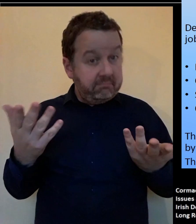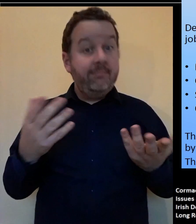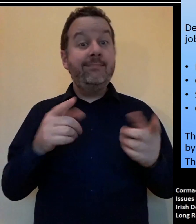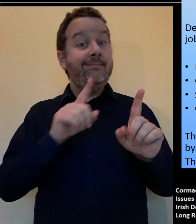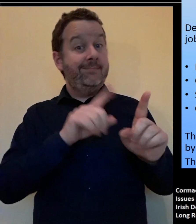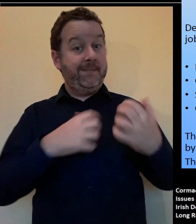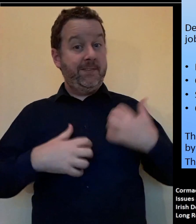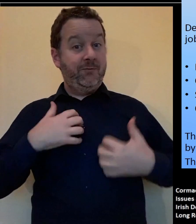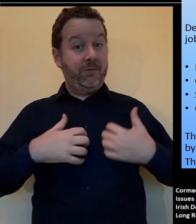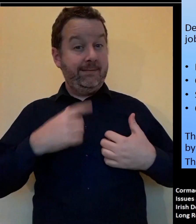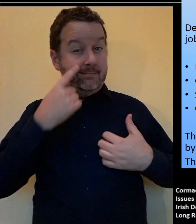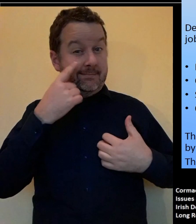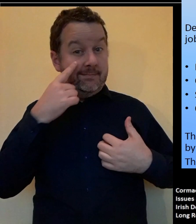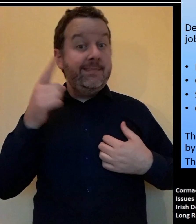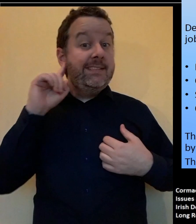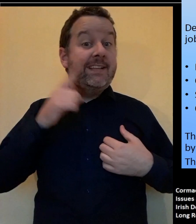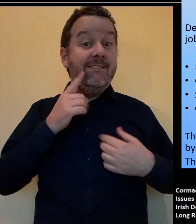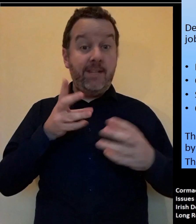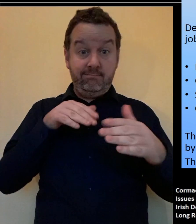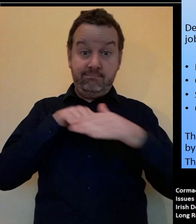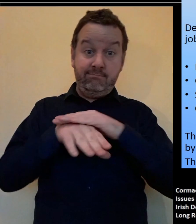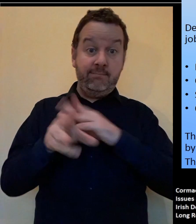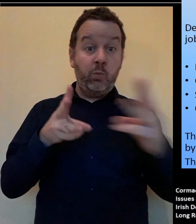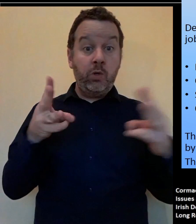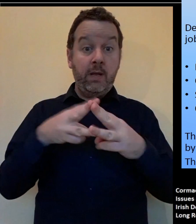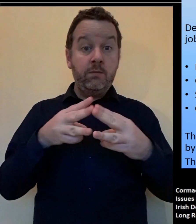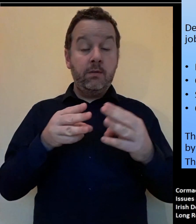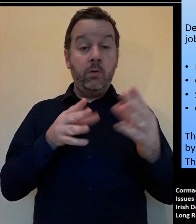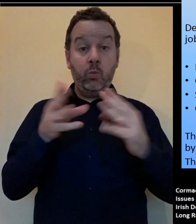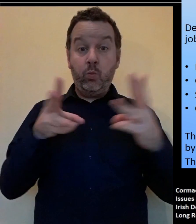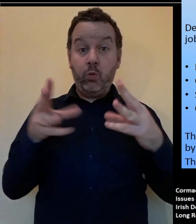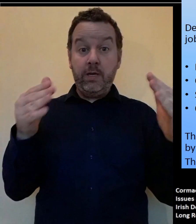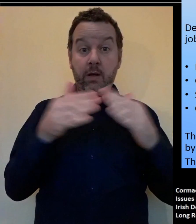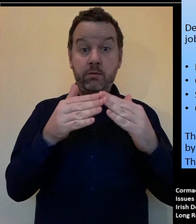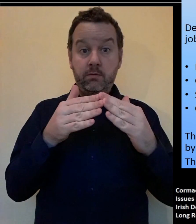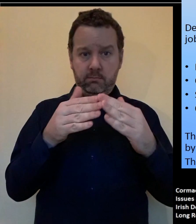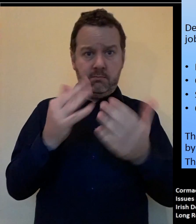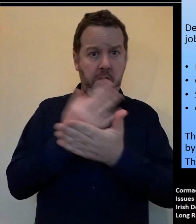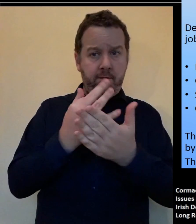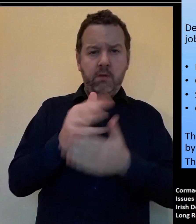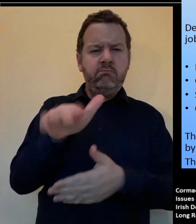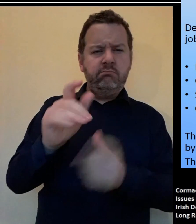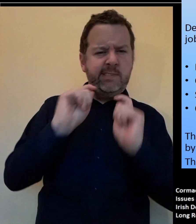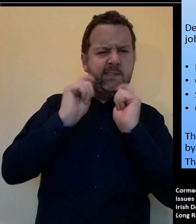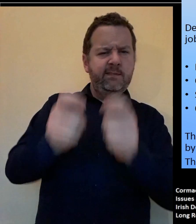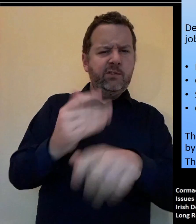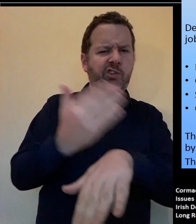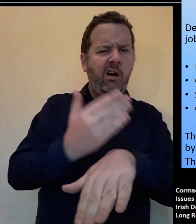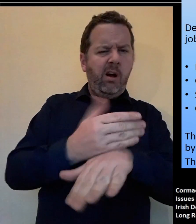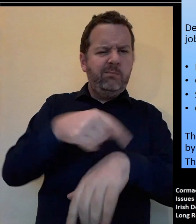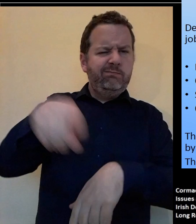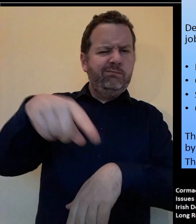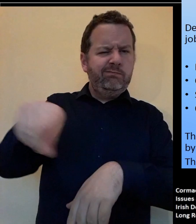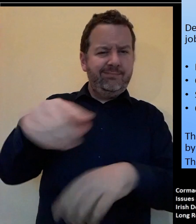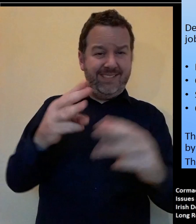is somewhat borne out by the fact that deaf inmates in workhouses were sometimes given unofficial jobs